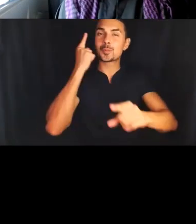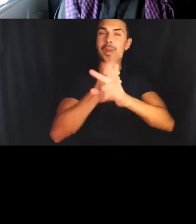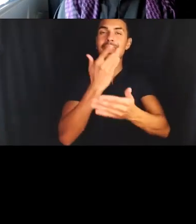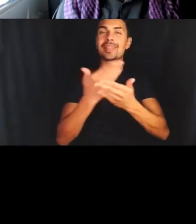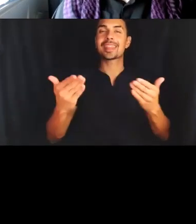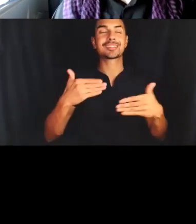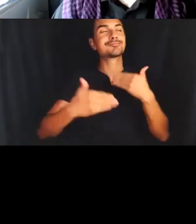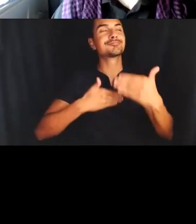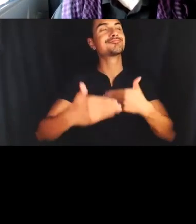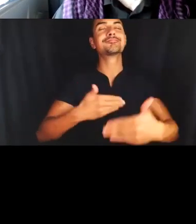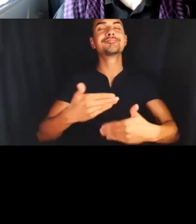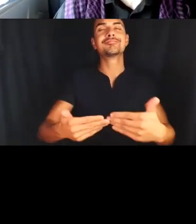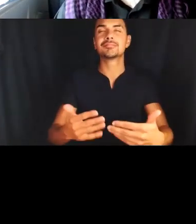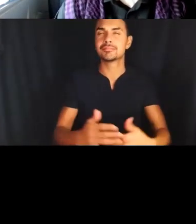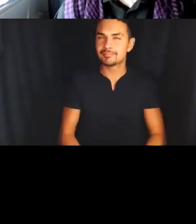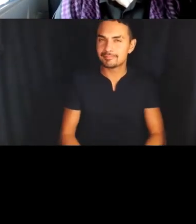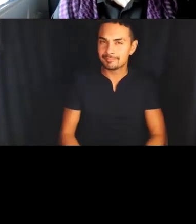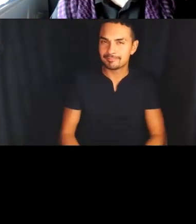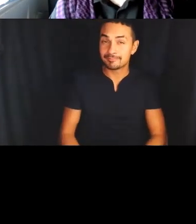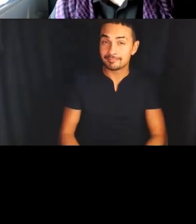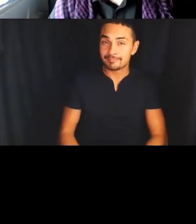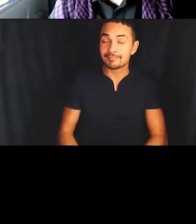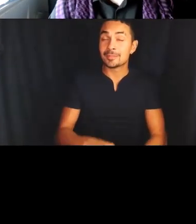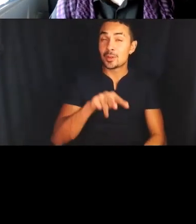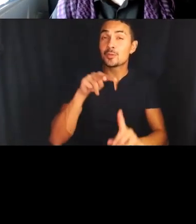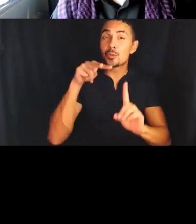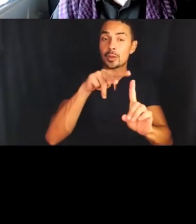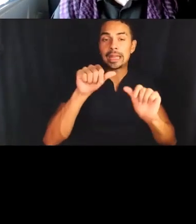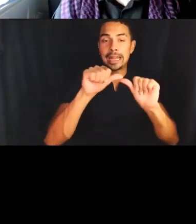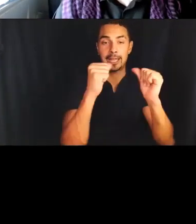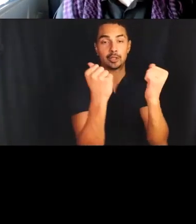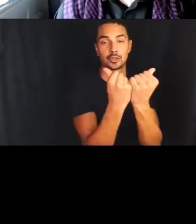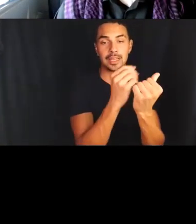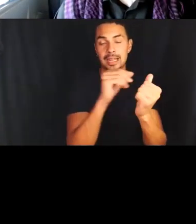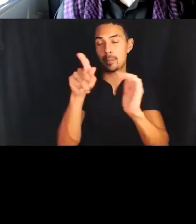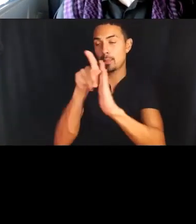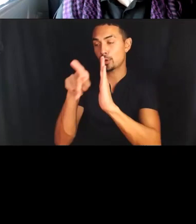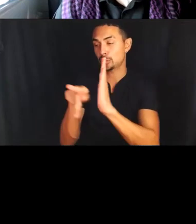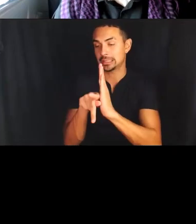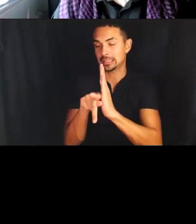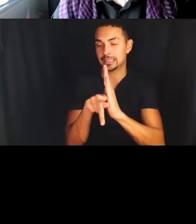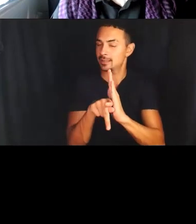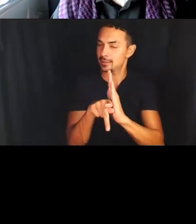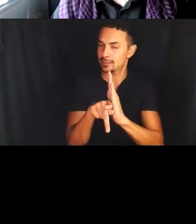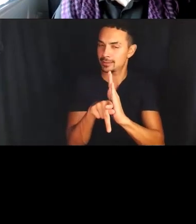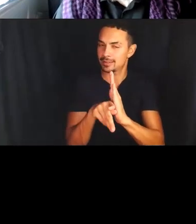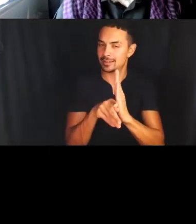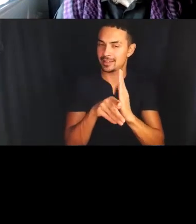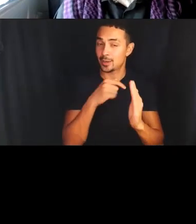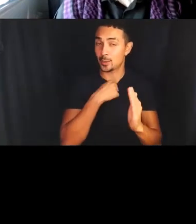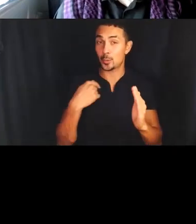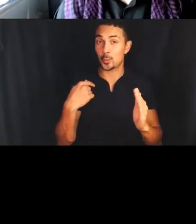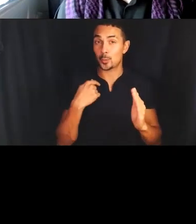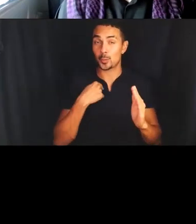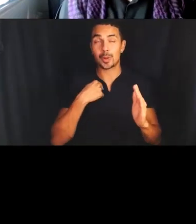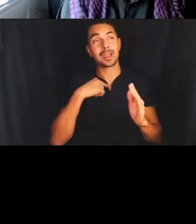when we really look at our agencies and our policies, we recognize that we might not be walking the walk, we're only talking the talk.